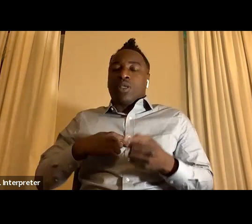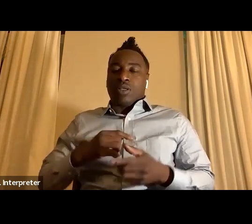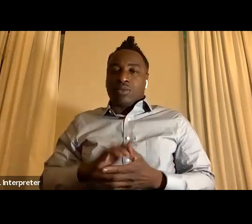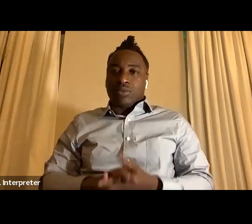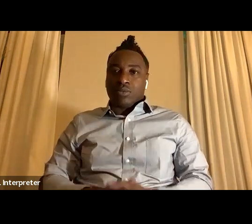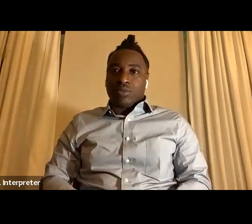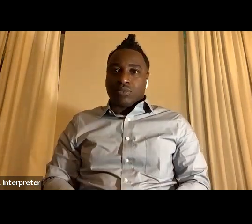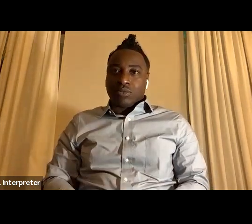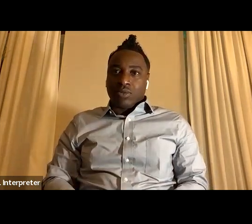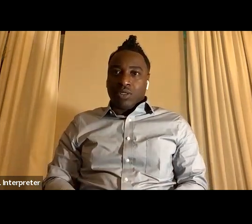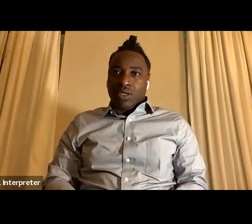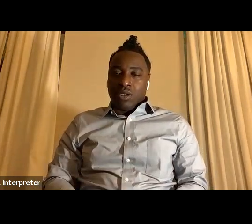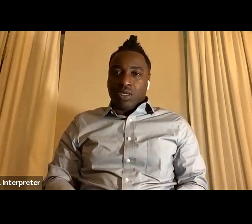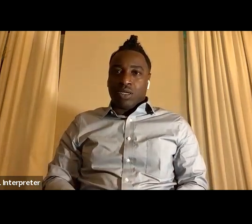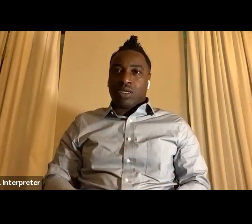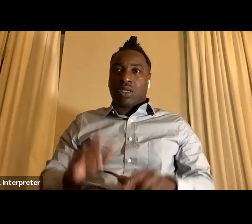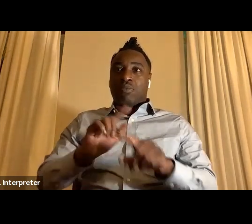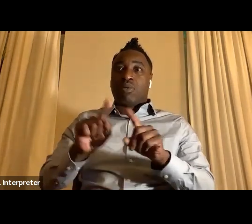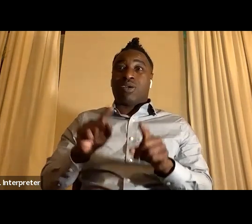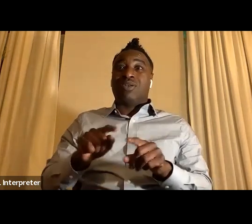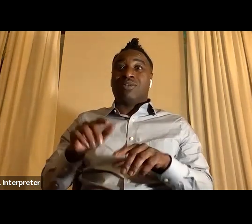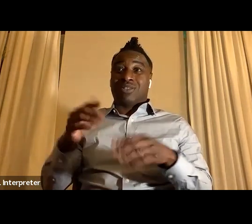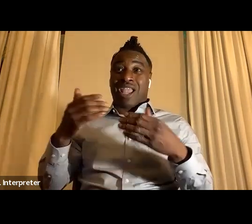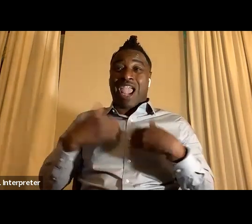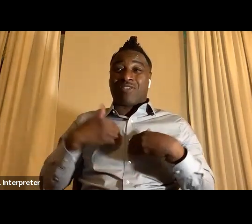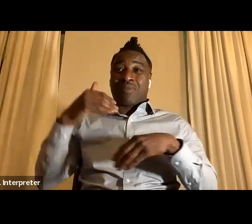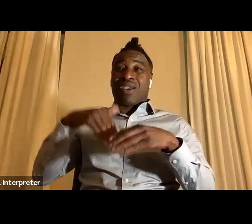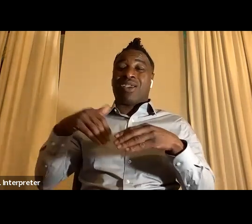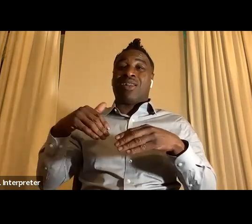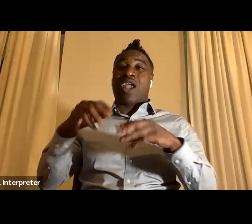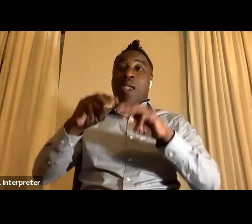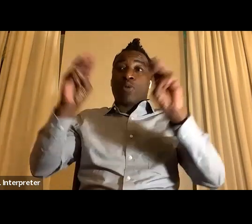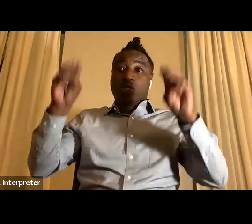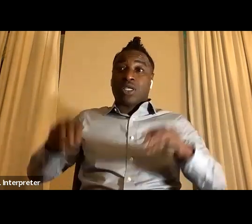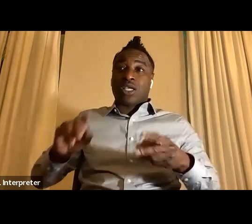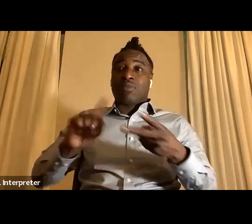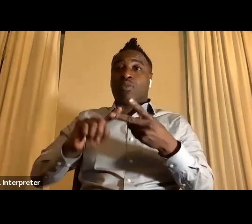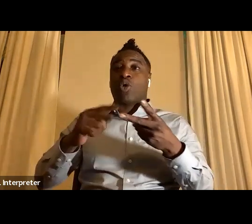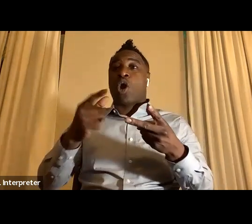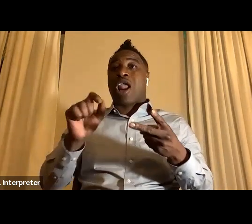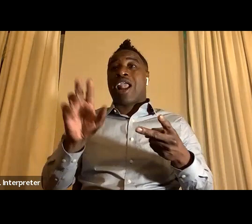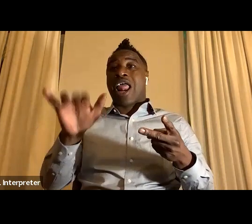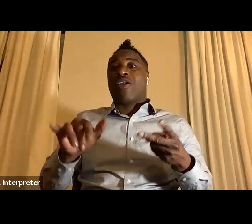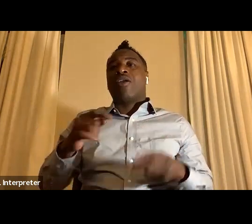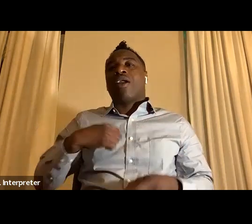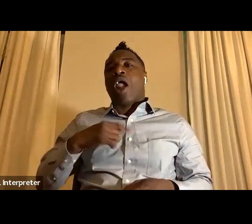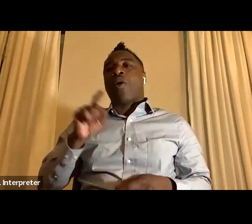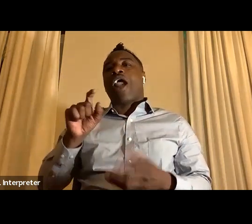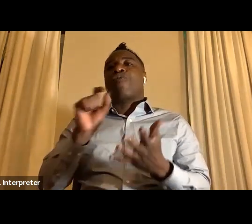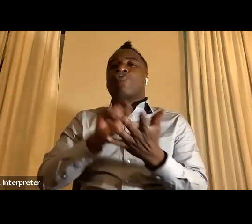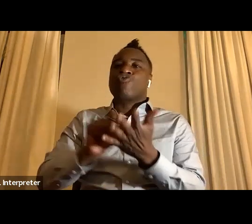in a museum or an art gallery, I would have to then write like a compelling.